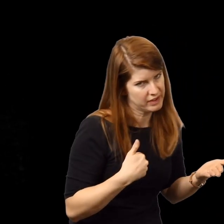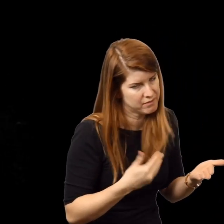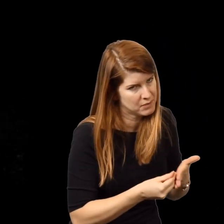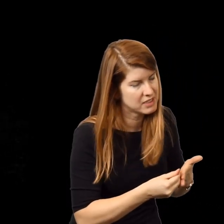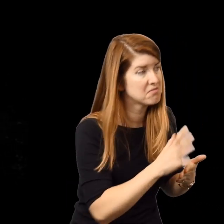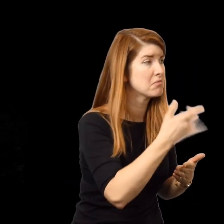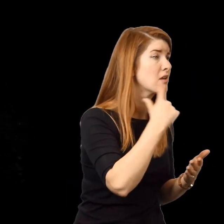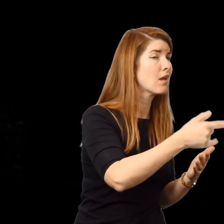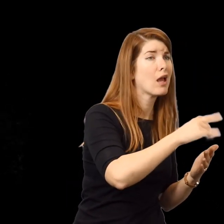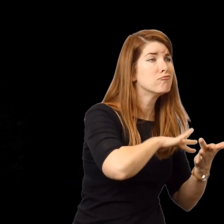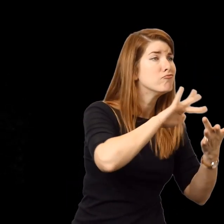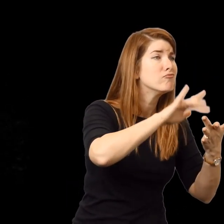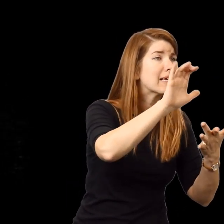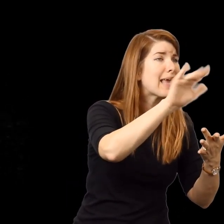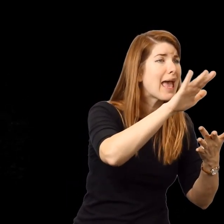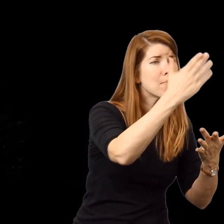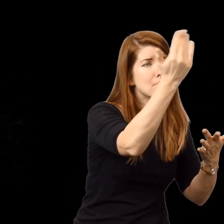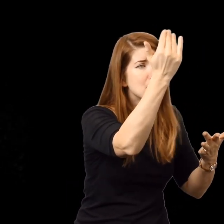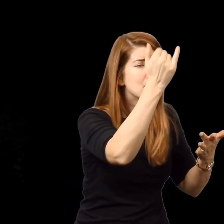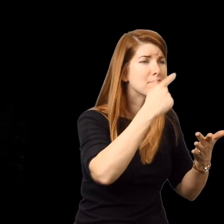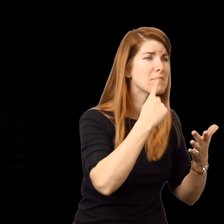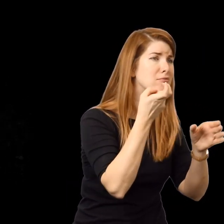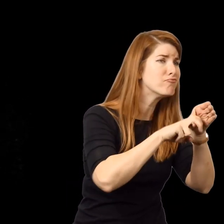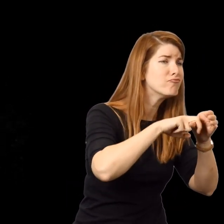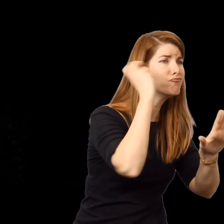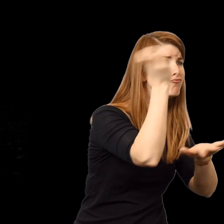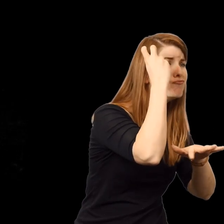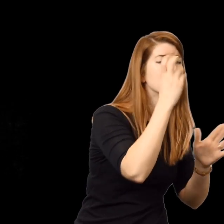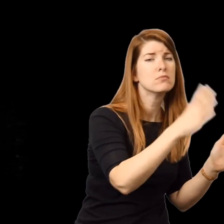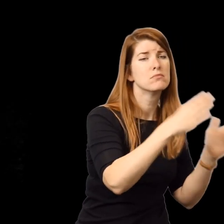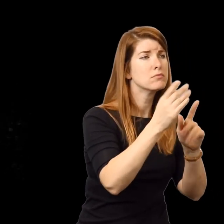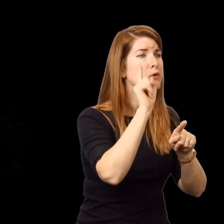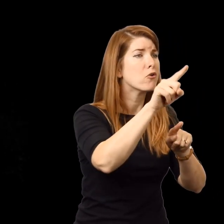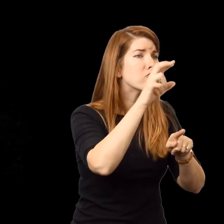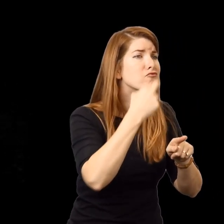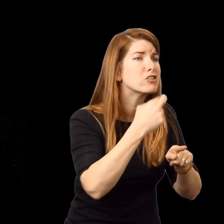I can call a cab and get a cag. I can order at a restaurant and get food.